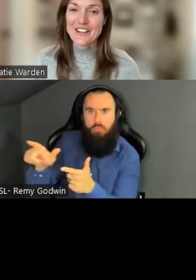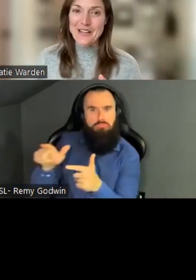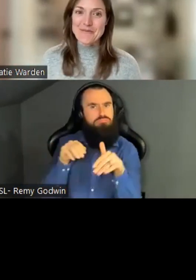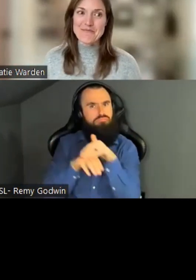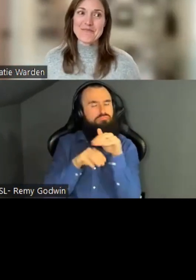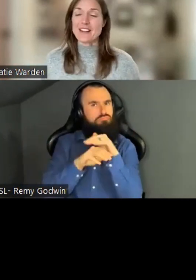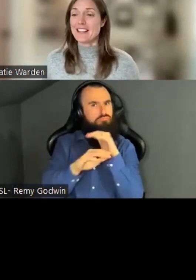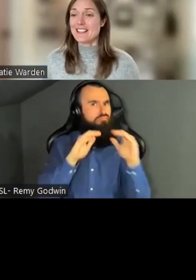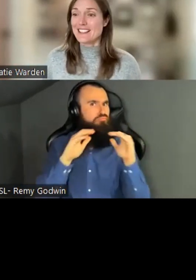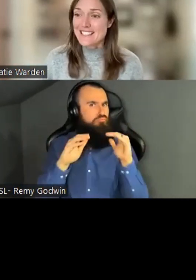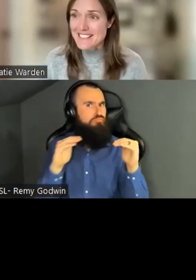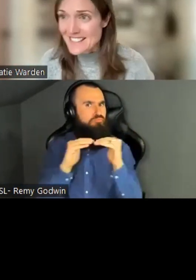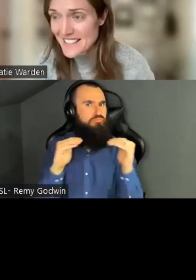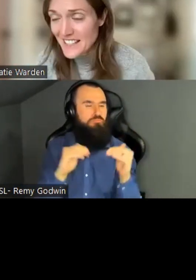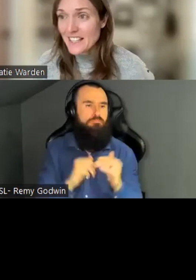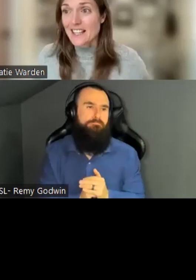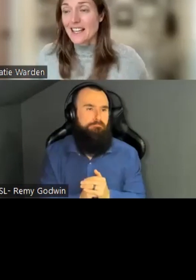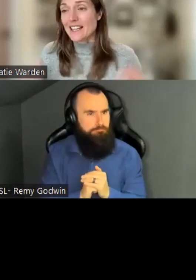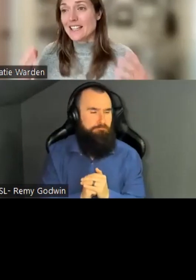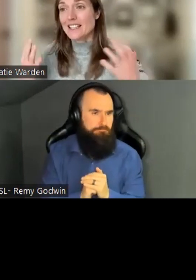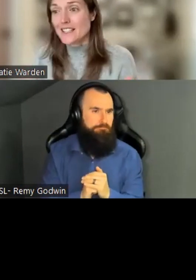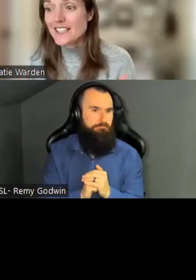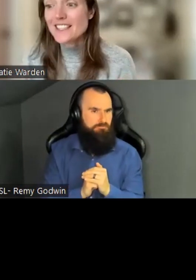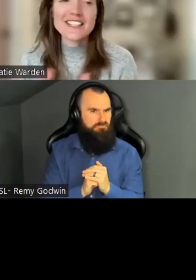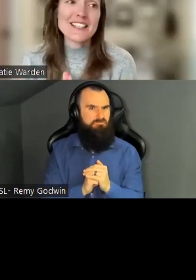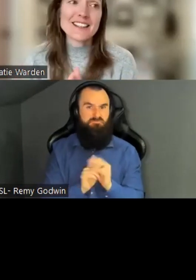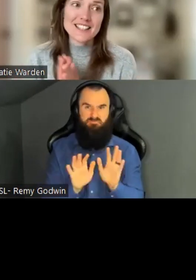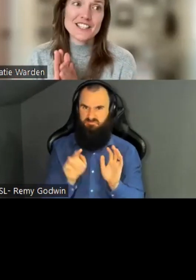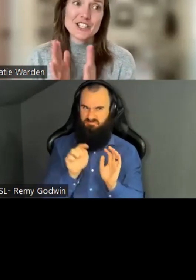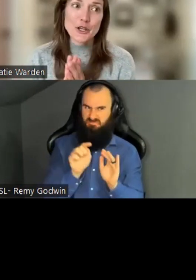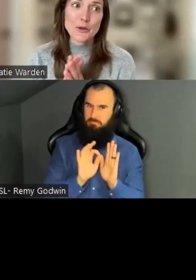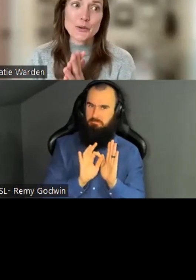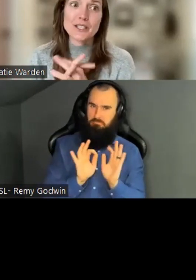Okay? And then this is a key, key thing to note.